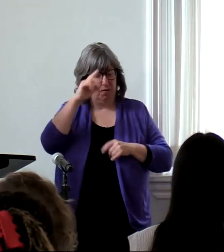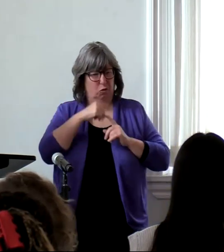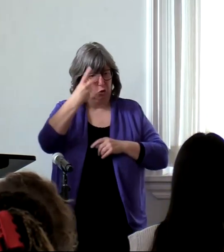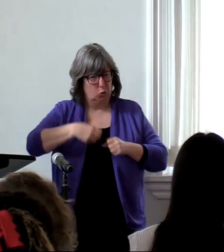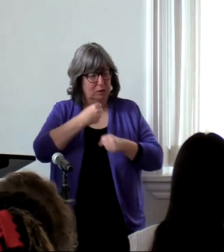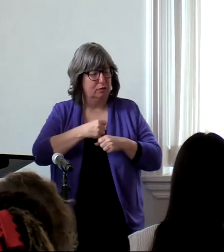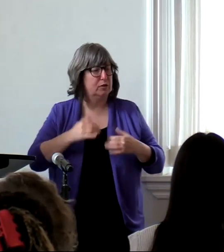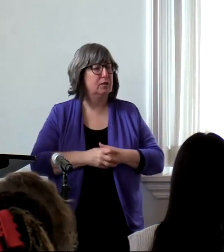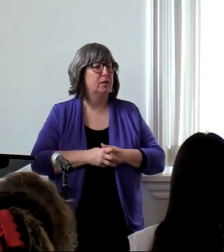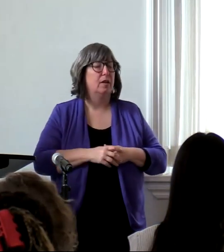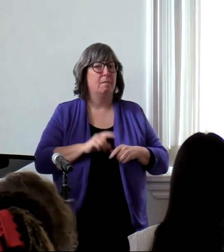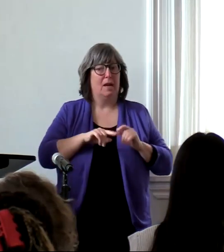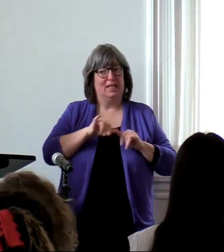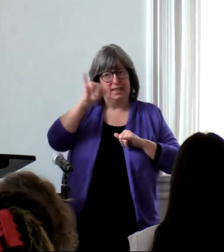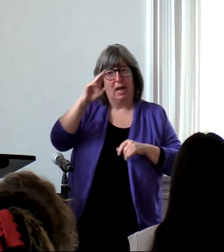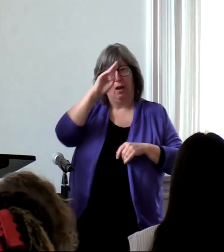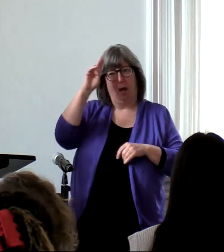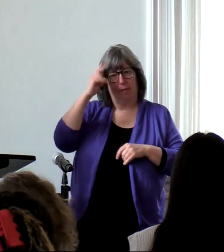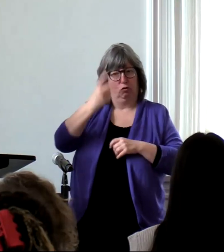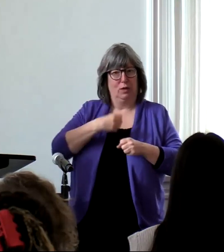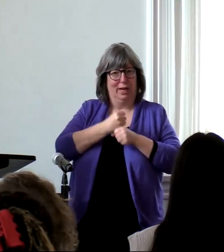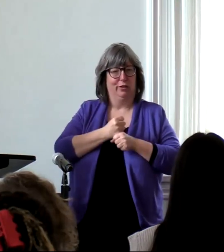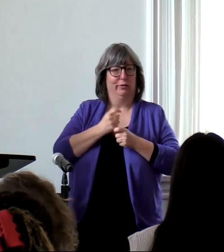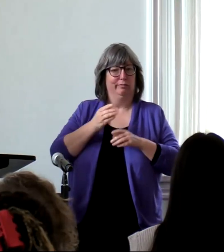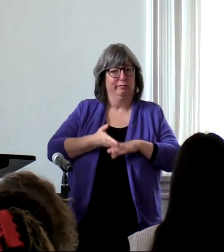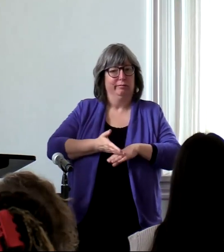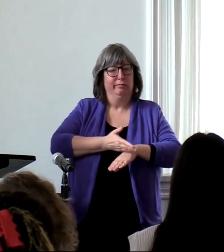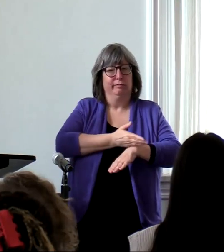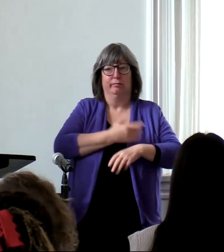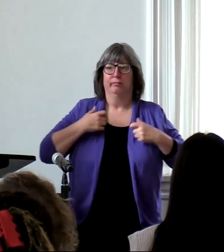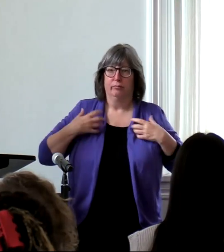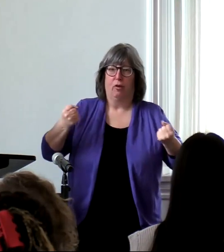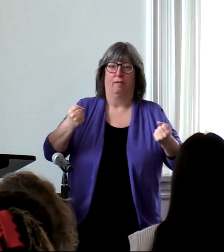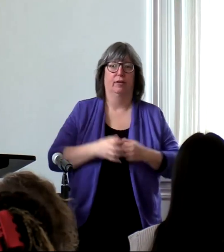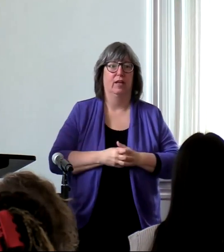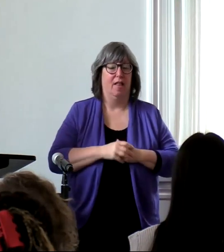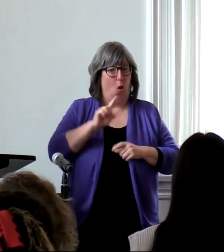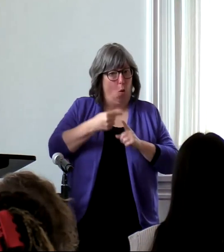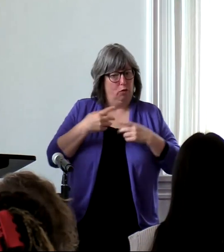This is the amount of time he spent in the hospital initially recovering. This is solely the recovery from the virus.